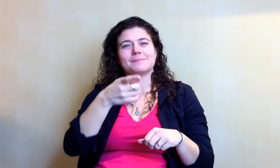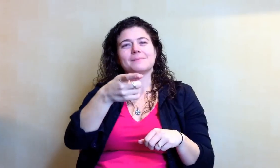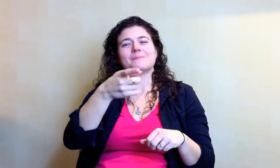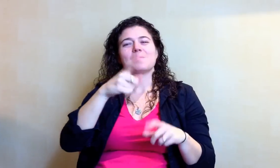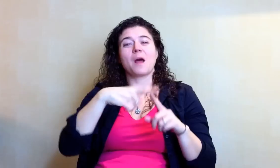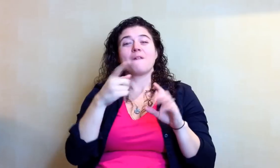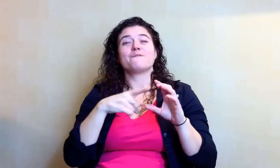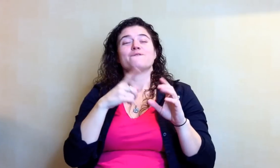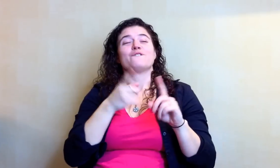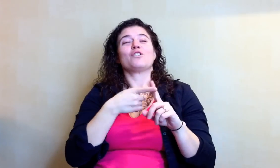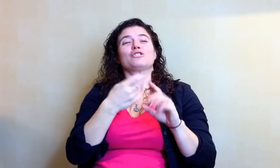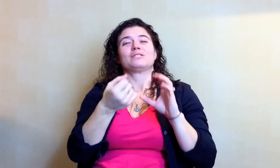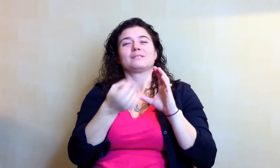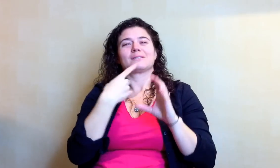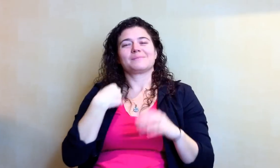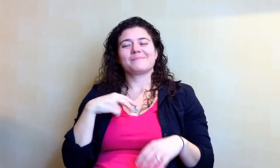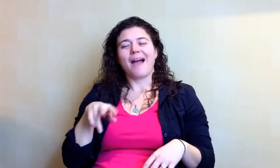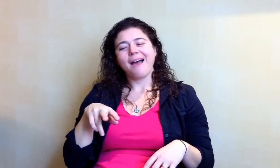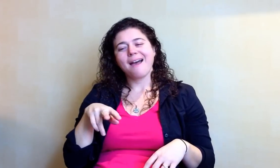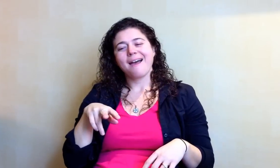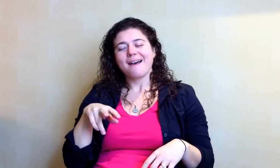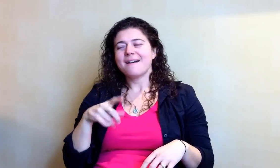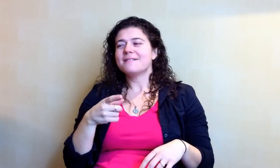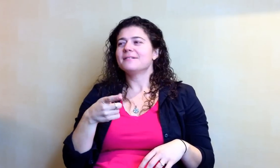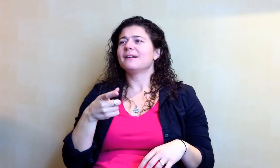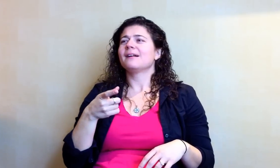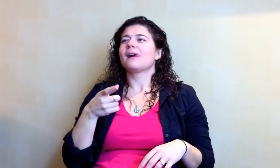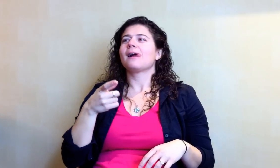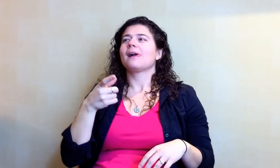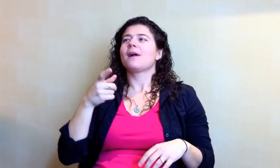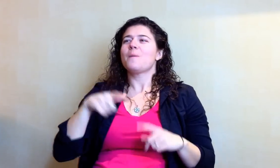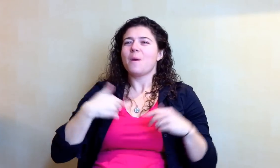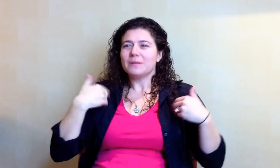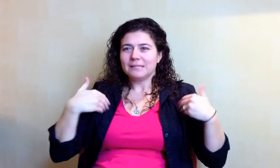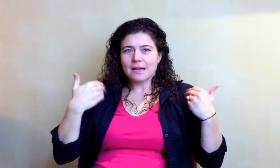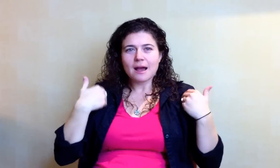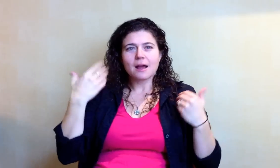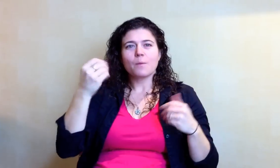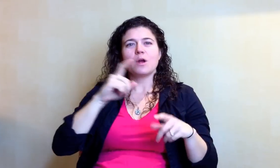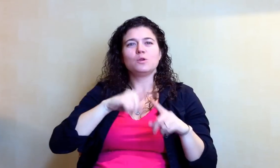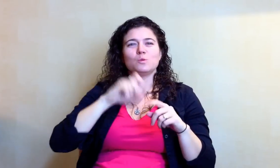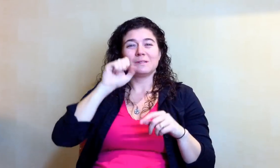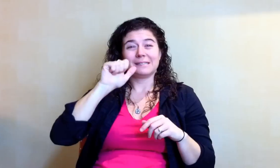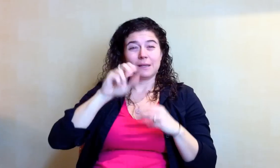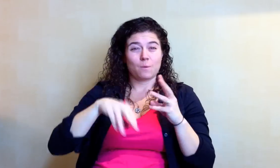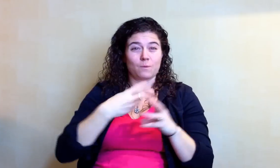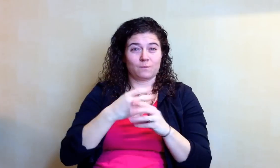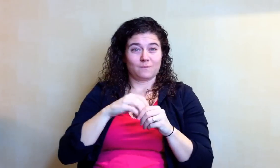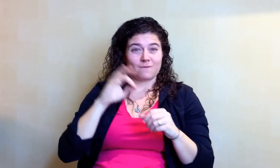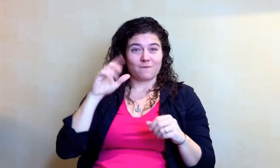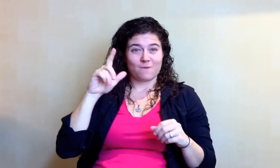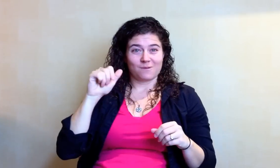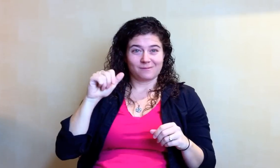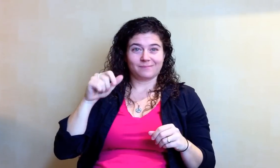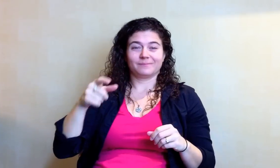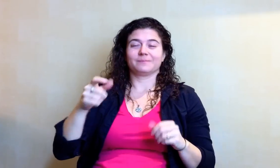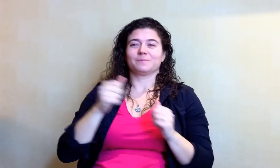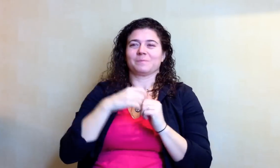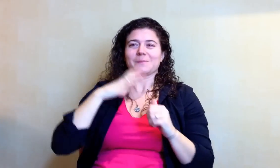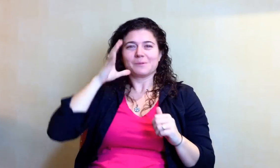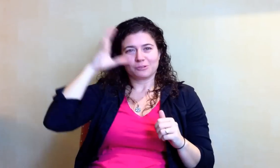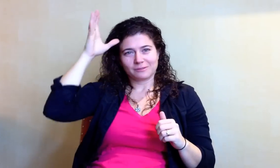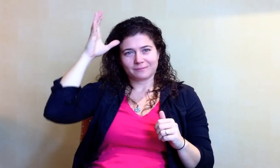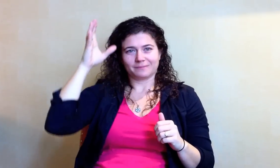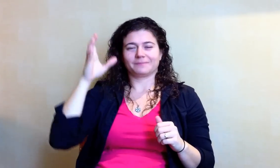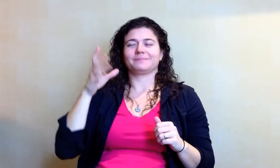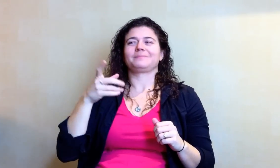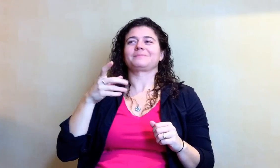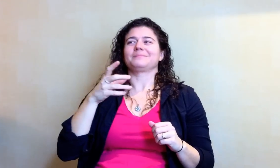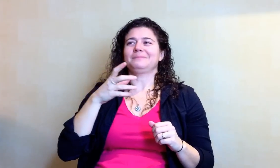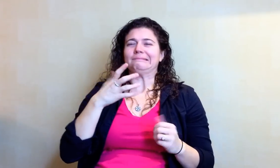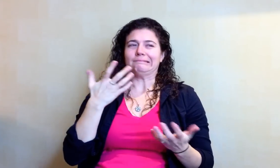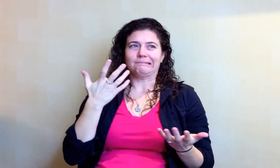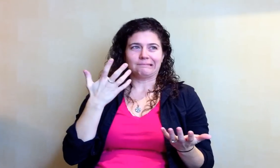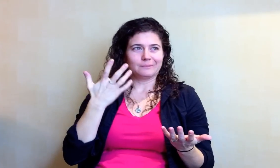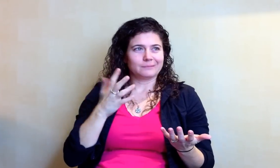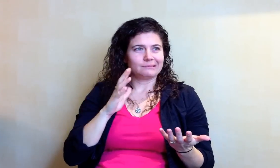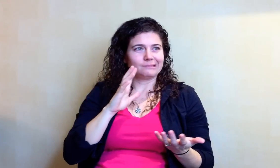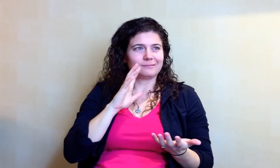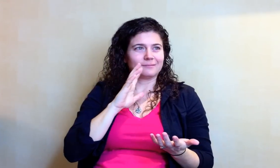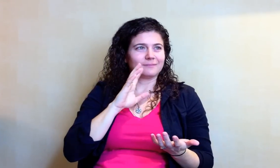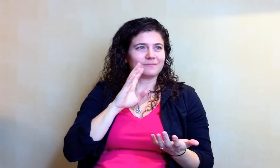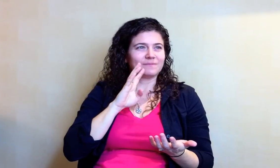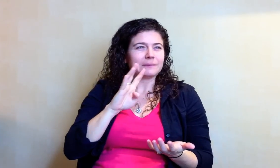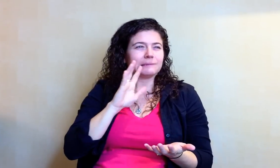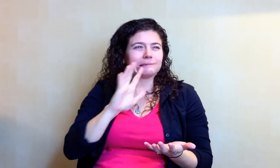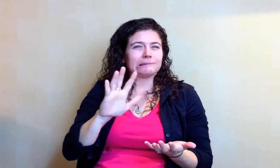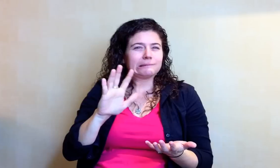When I first got an email from you... When I was young, I went to Seaworld in Florida with my parents at 4 or 5 years old.